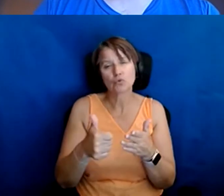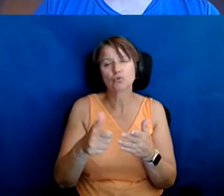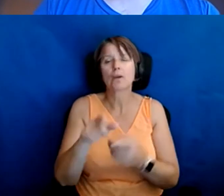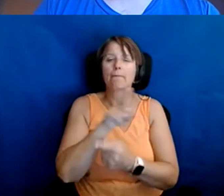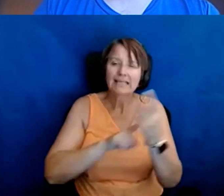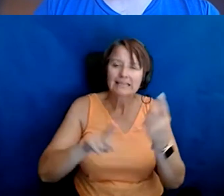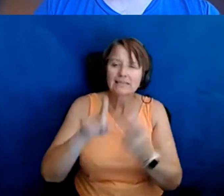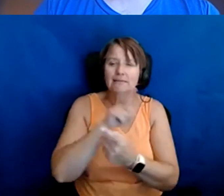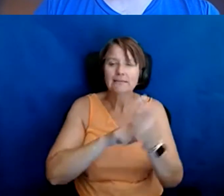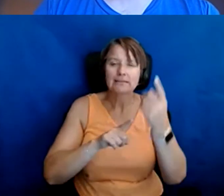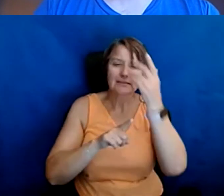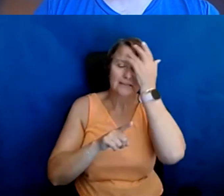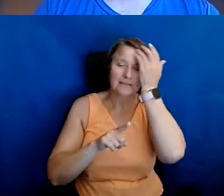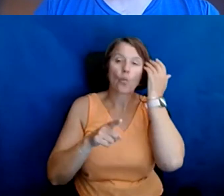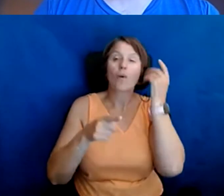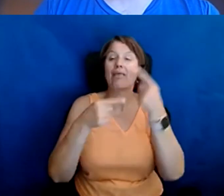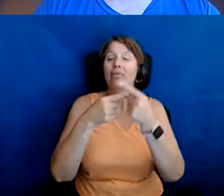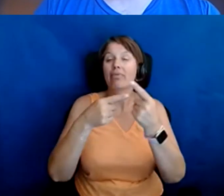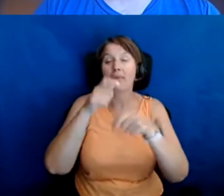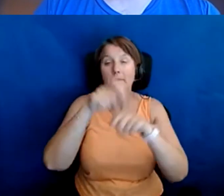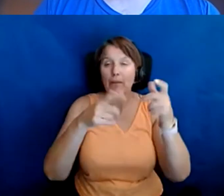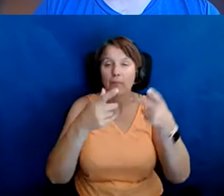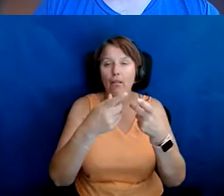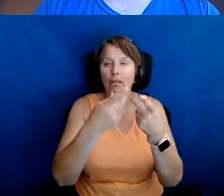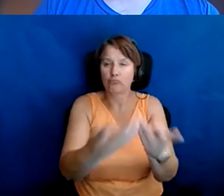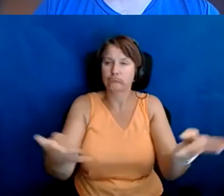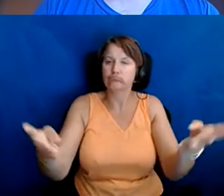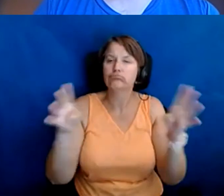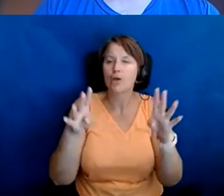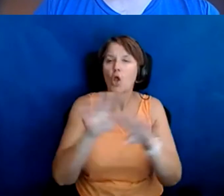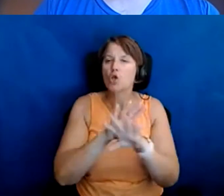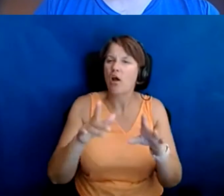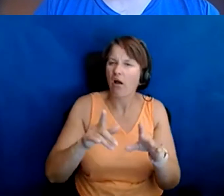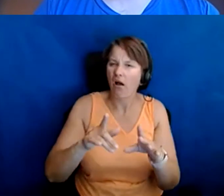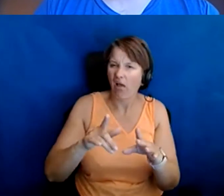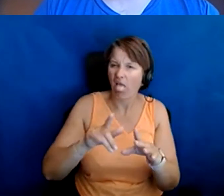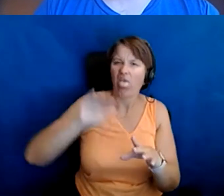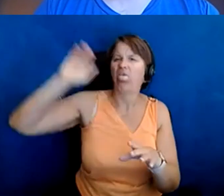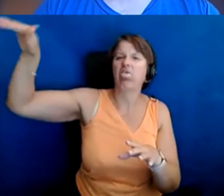stakeholders at the site and not in the 16-storey building where the master planning was happening,